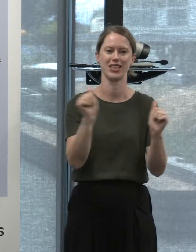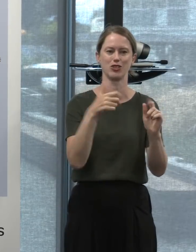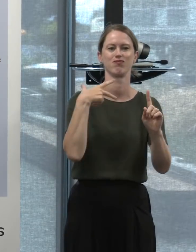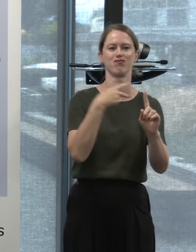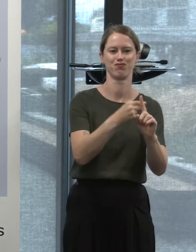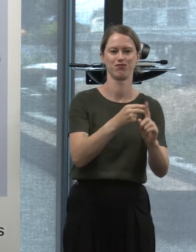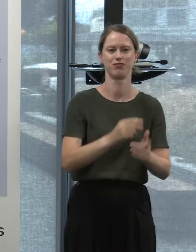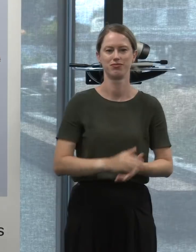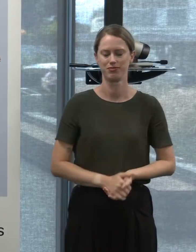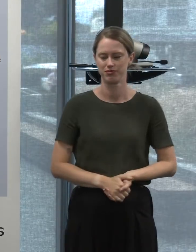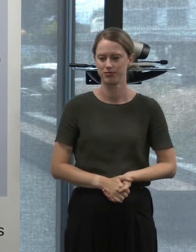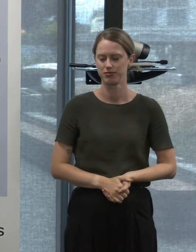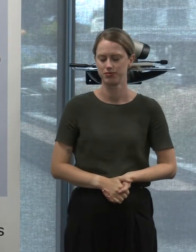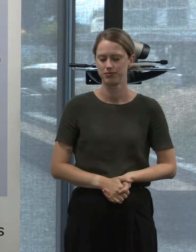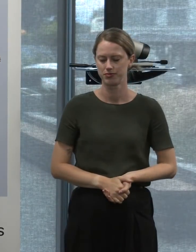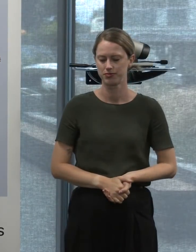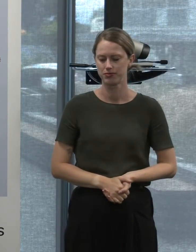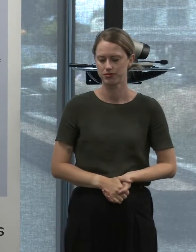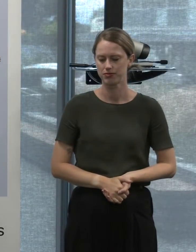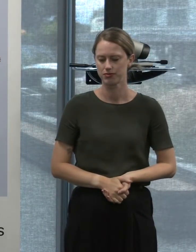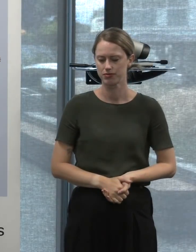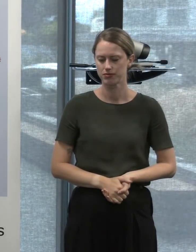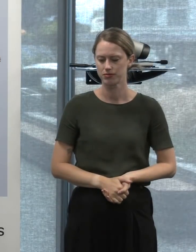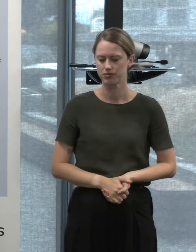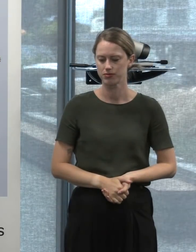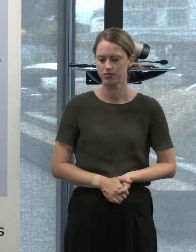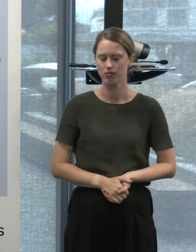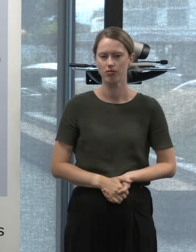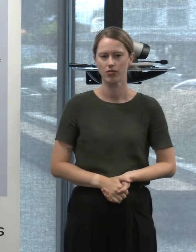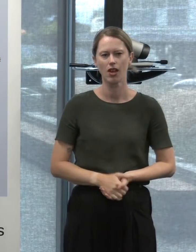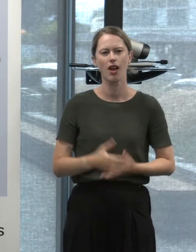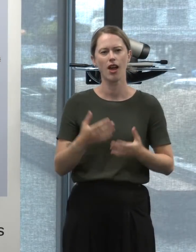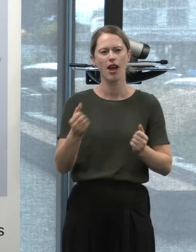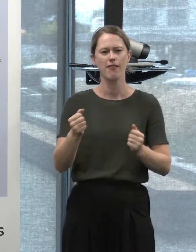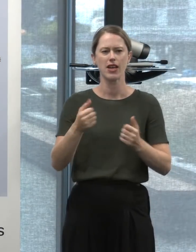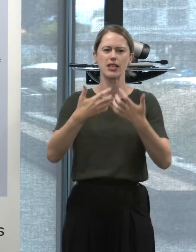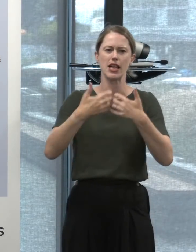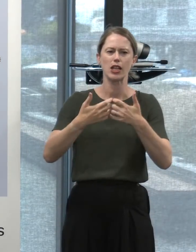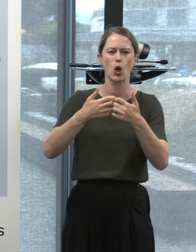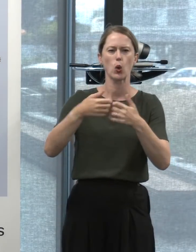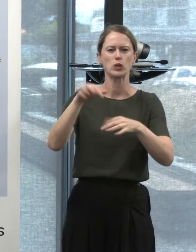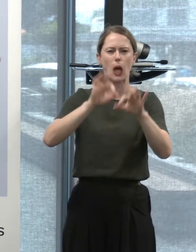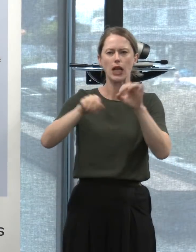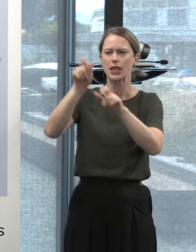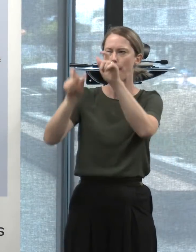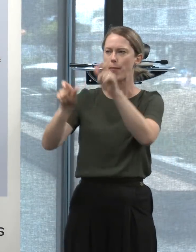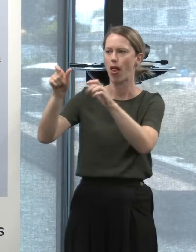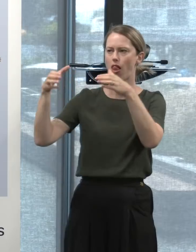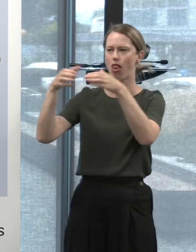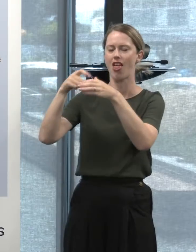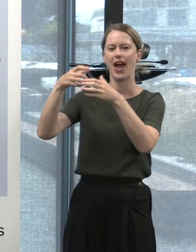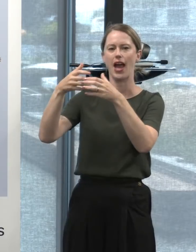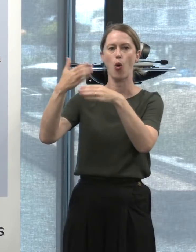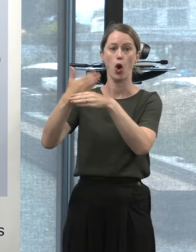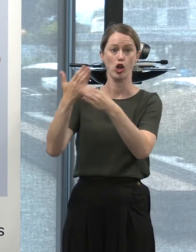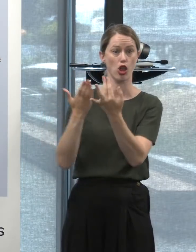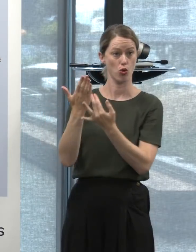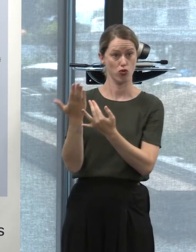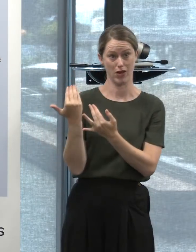parents and caregivers to make a decision around vaccinating 5 to 11-year-olds. It's great to see over one third of our tamariki are already vaccinated.